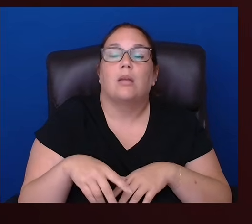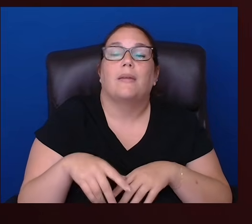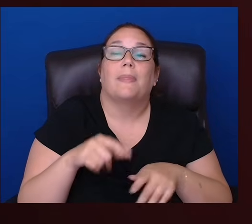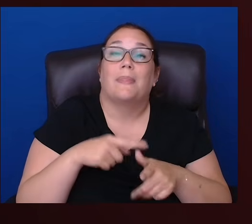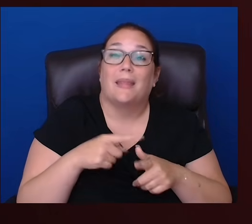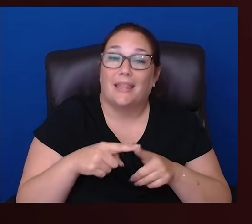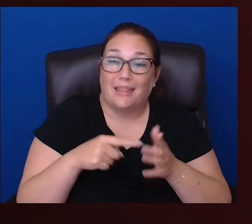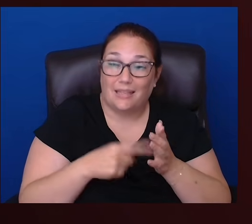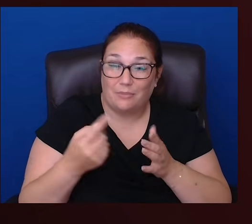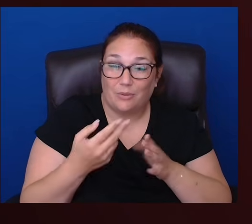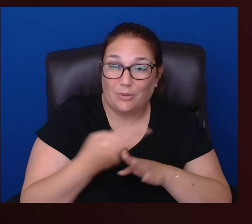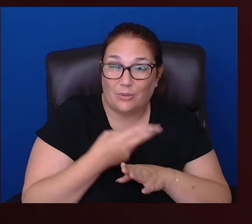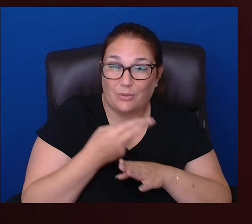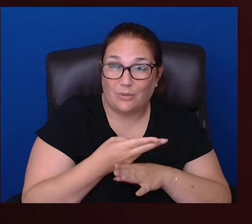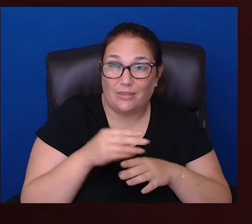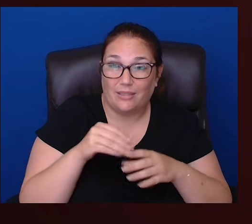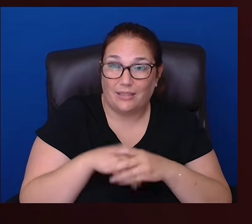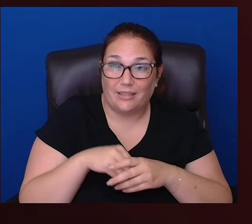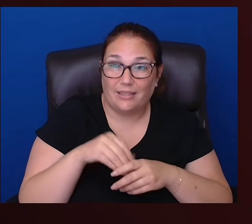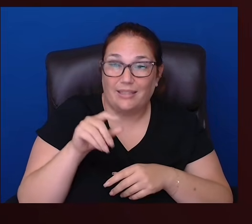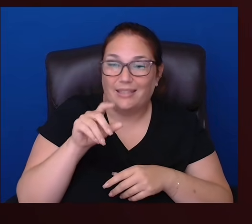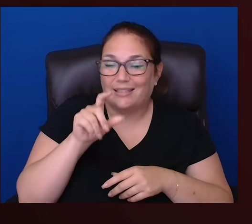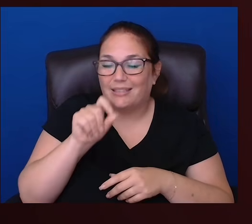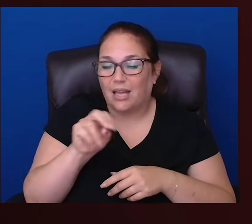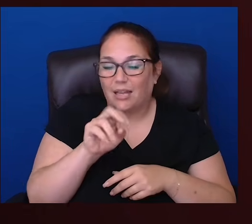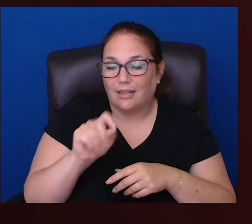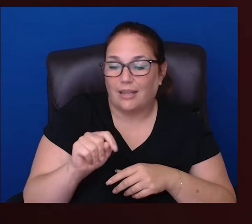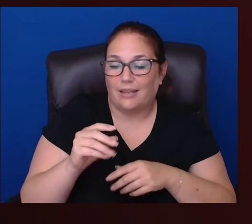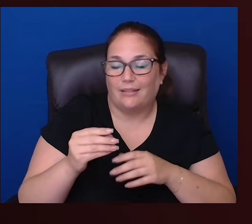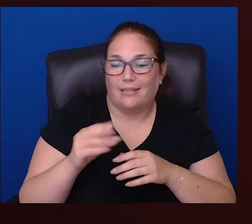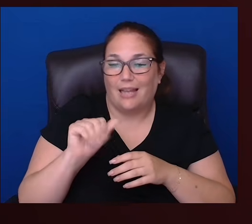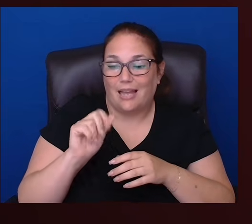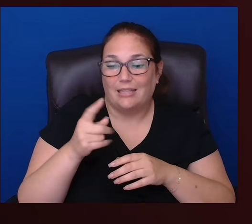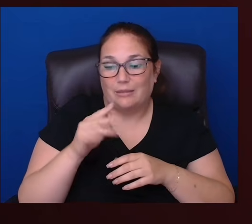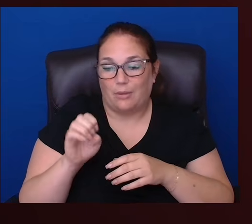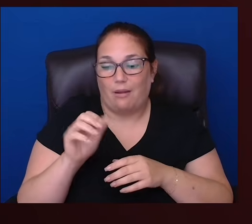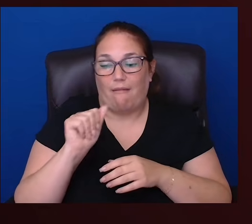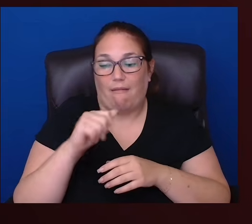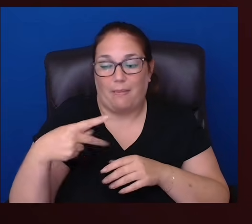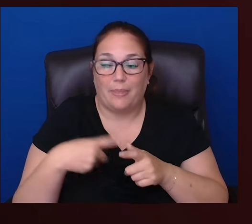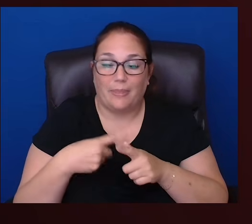a.NET Aspire application and literally just run AZD in it.